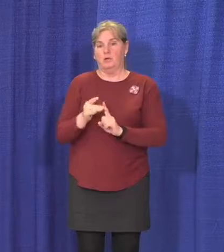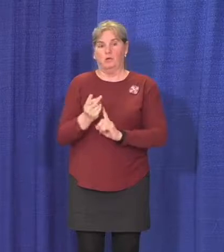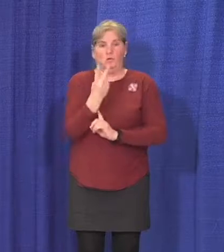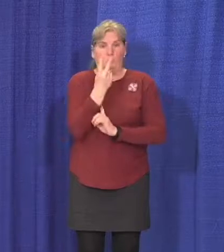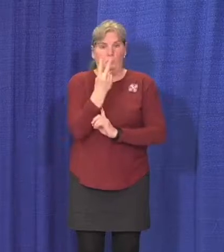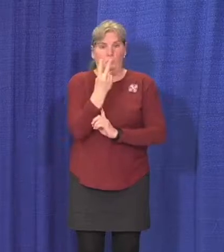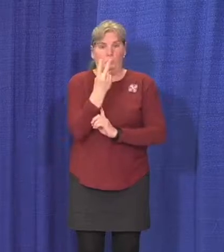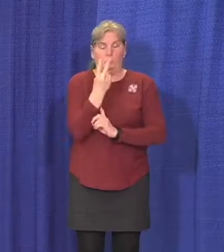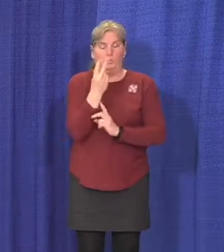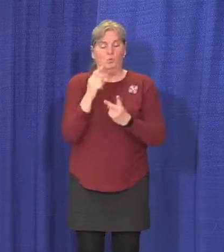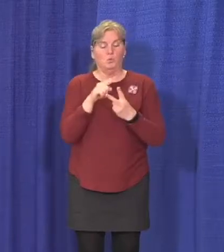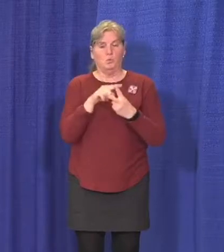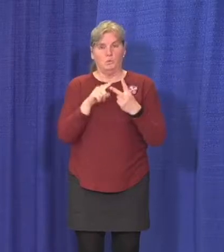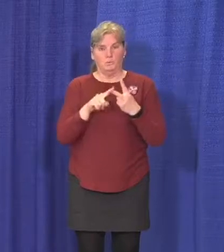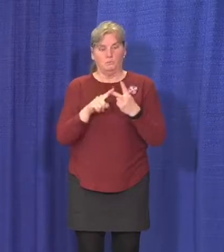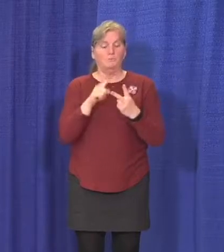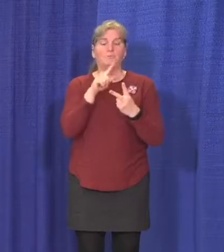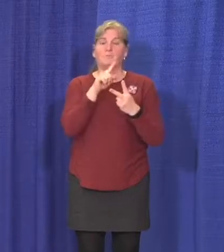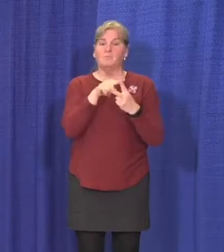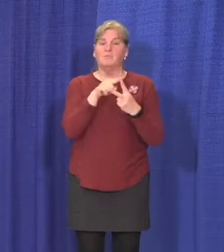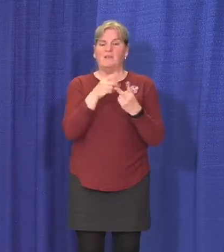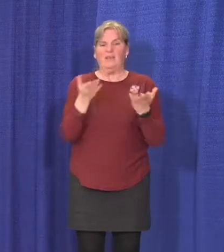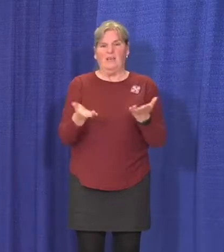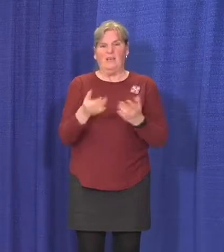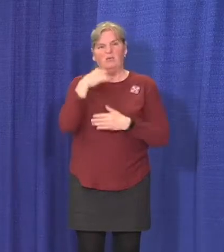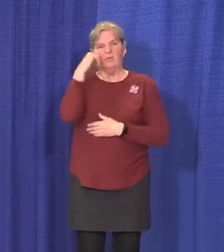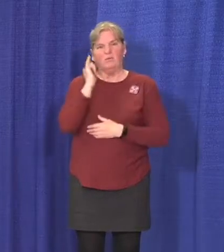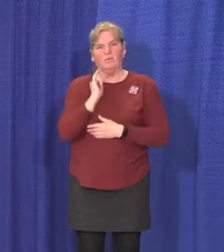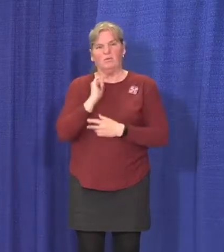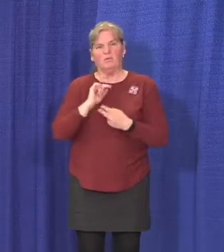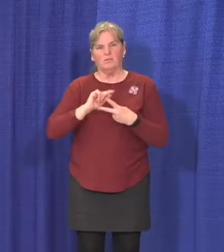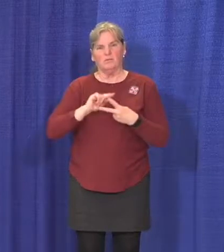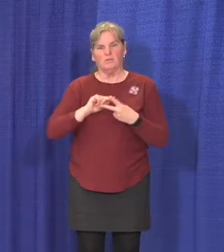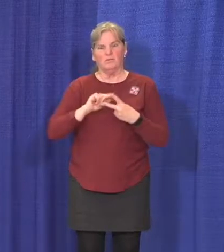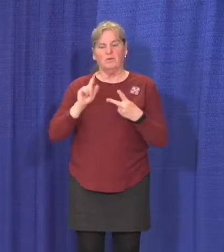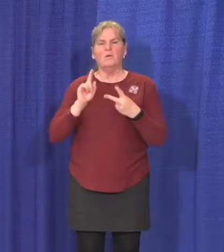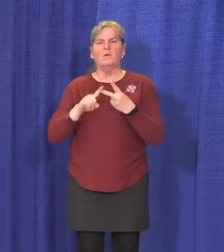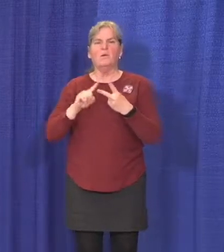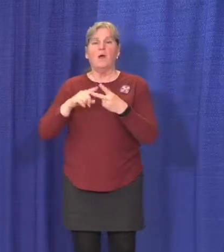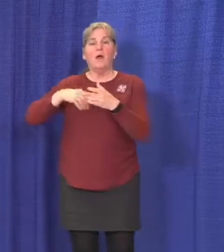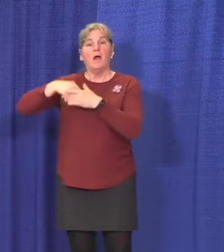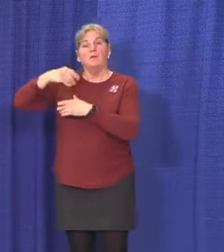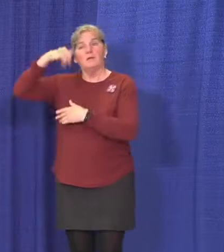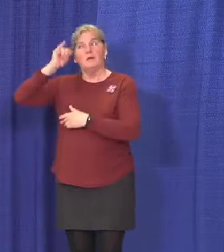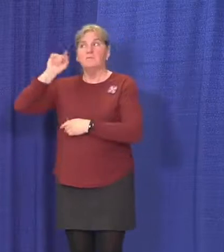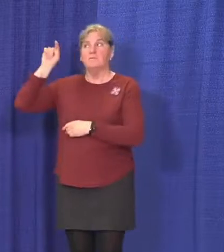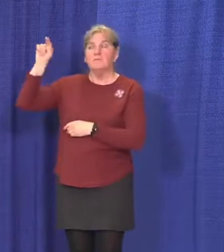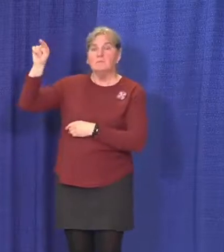cases of COVID-19. One is here in the territory and